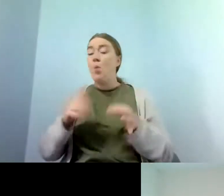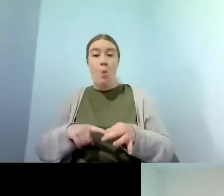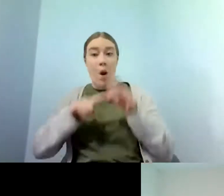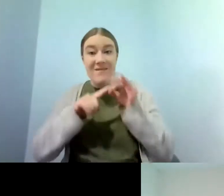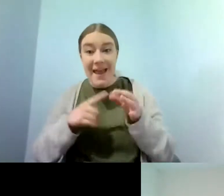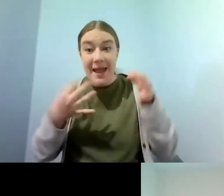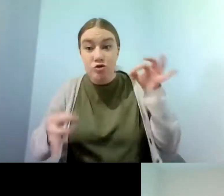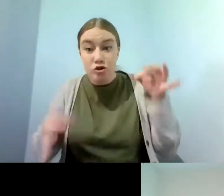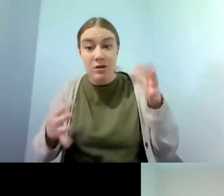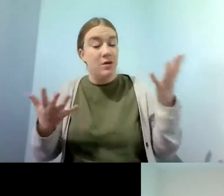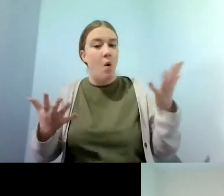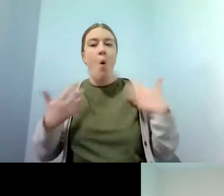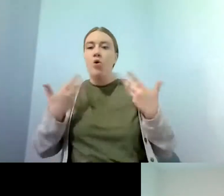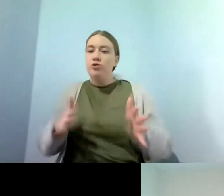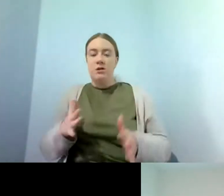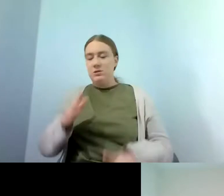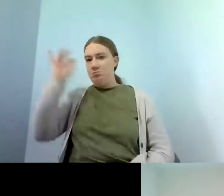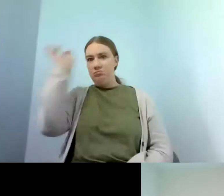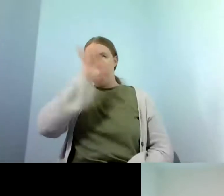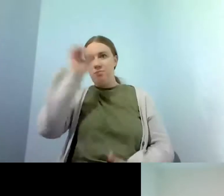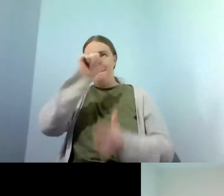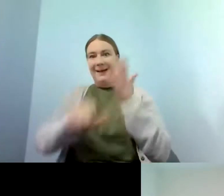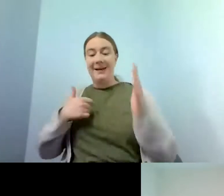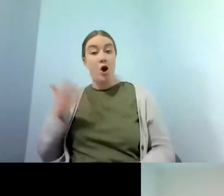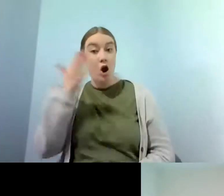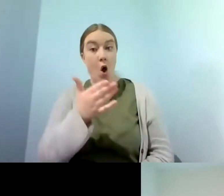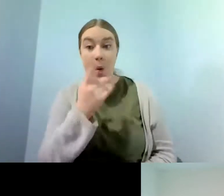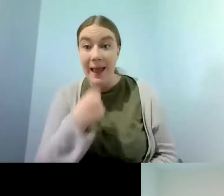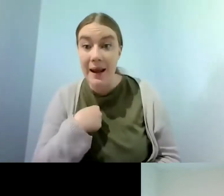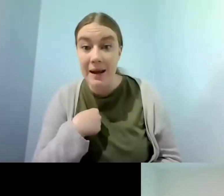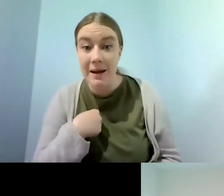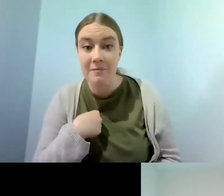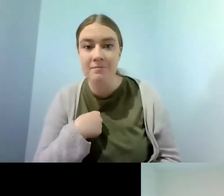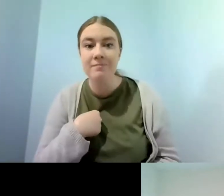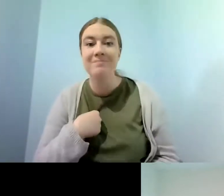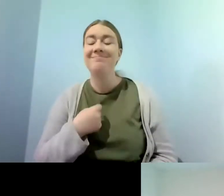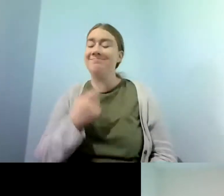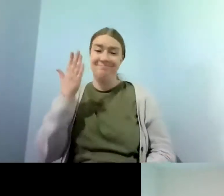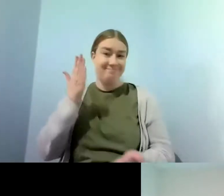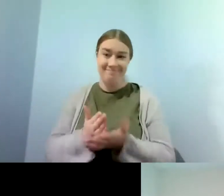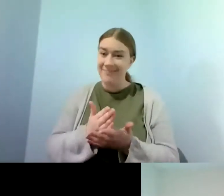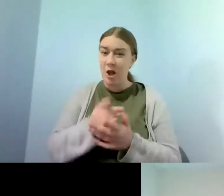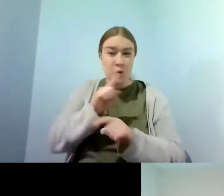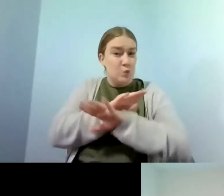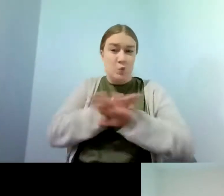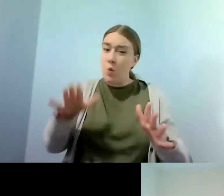is it okay to come along as a complete beginner um you absolutely do not need any previous experience